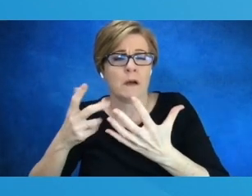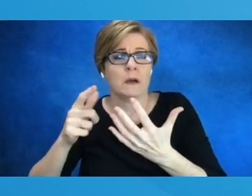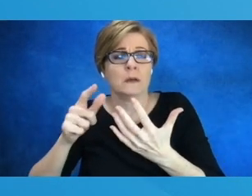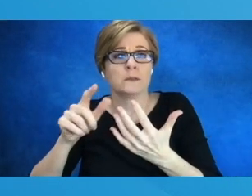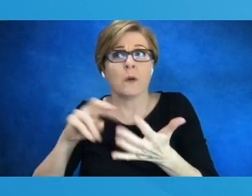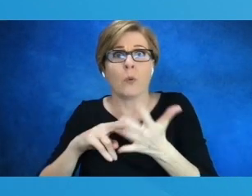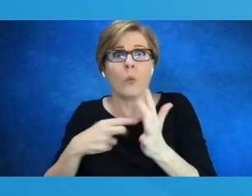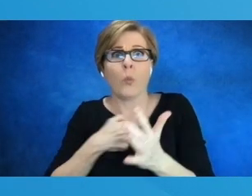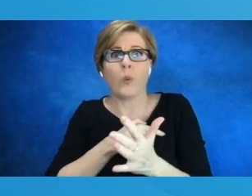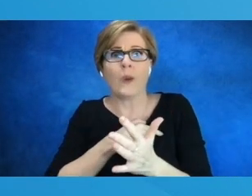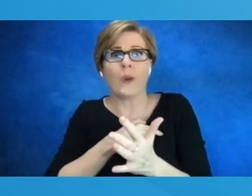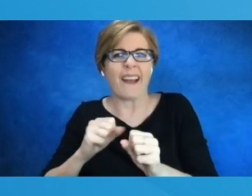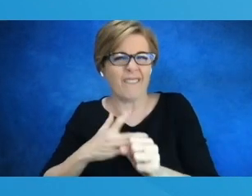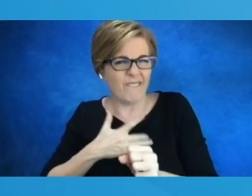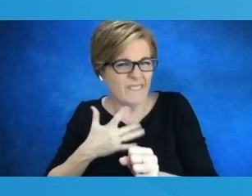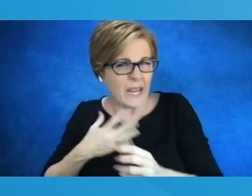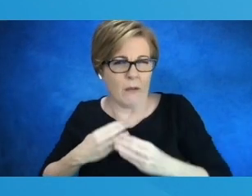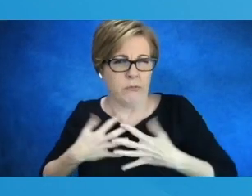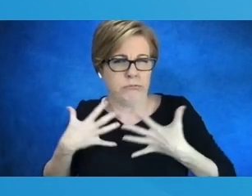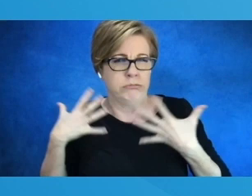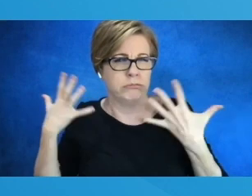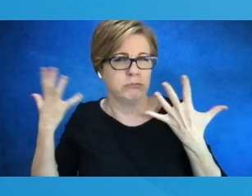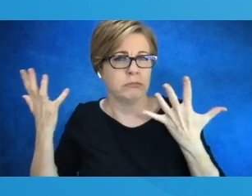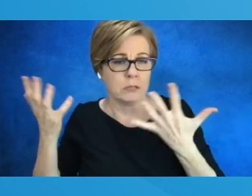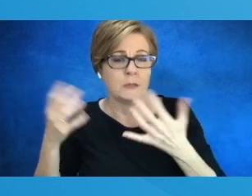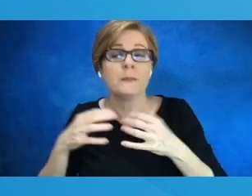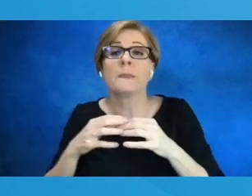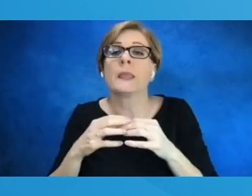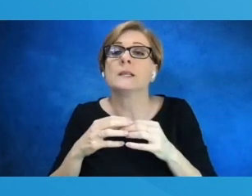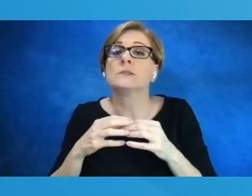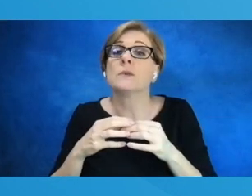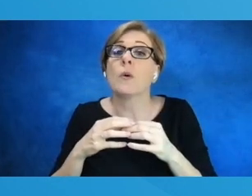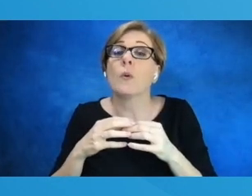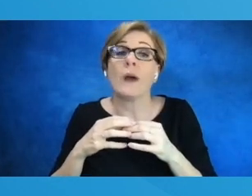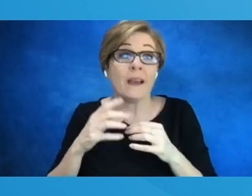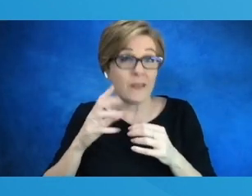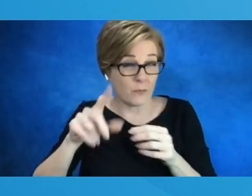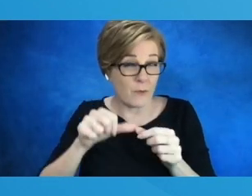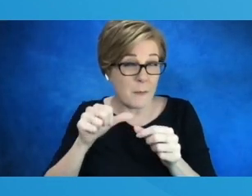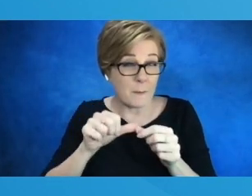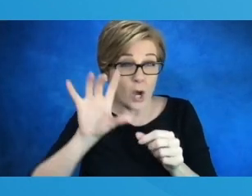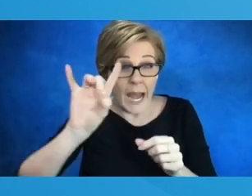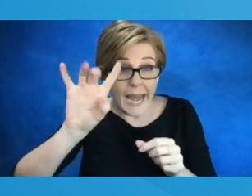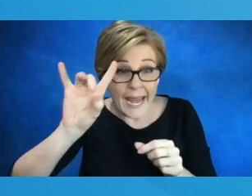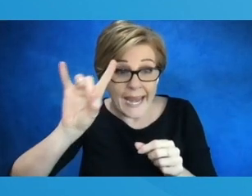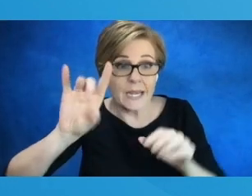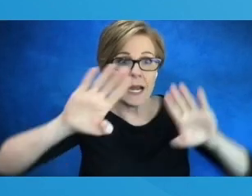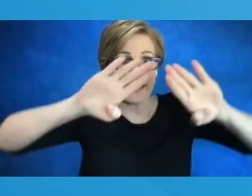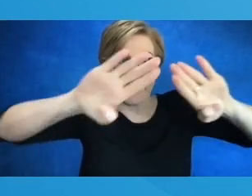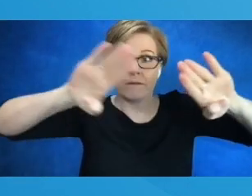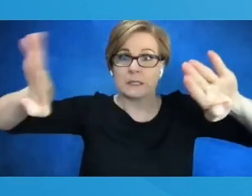And if you think back to the eight canvases, one thing that's interesting is that they